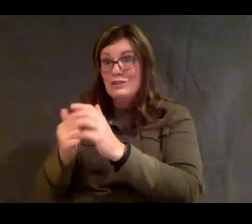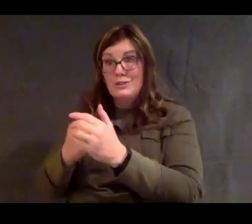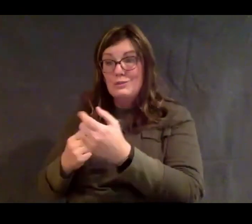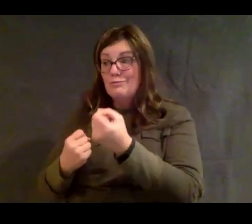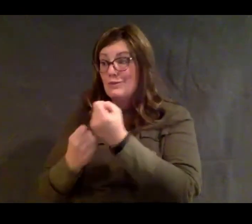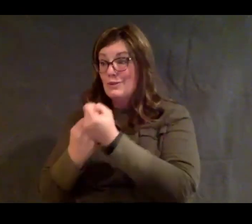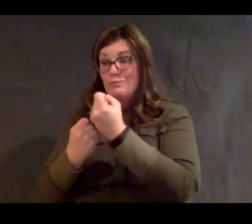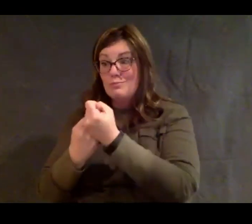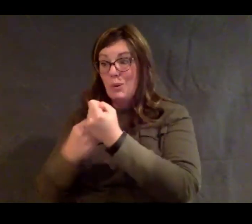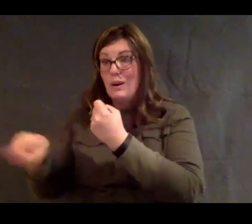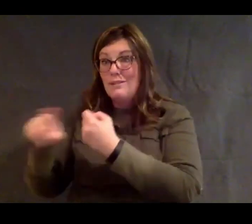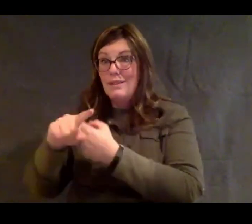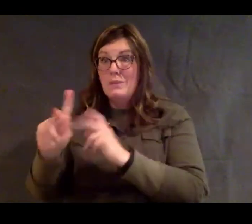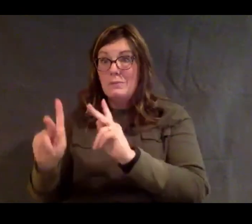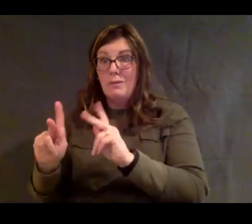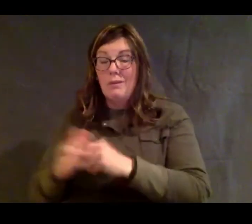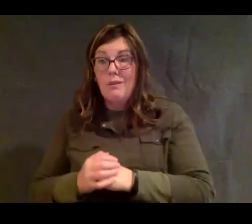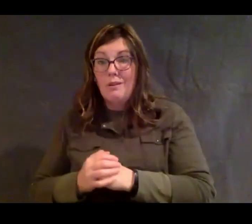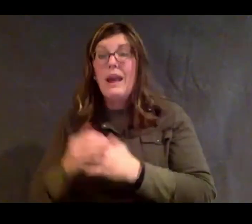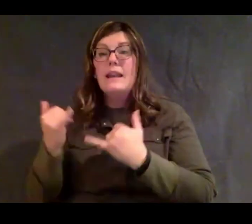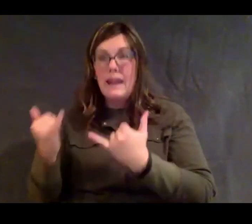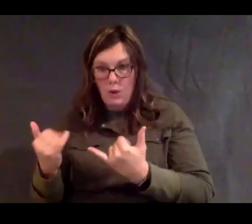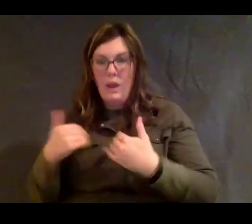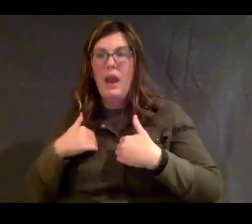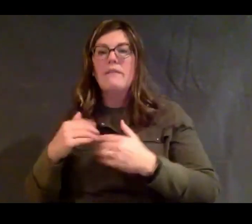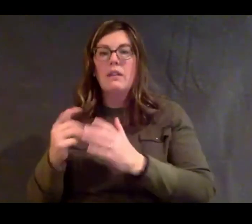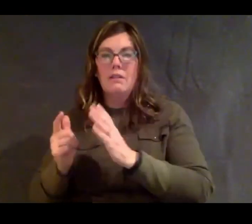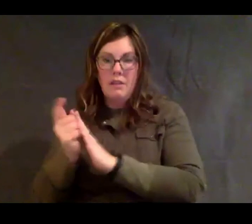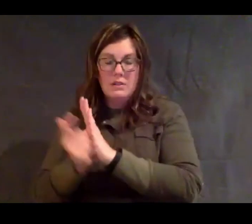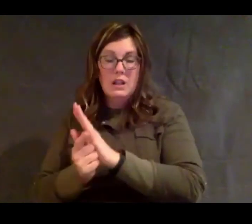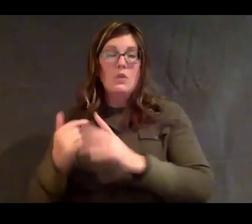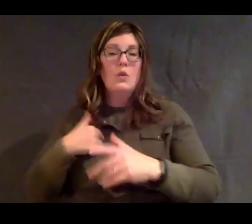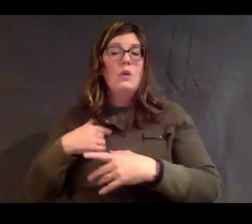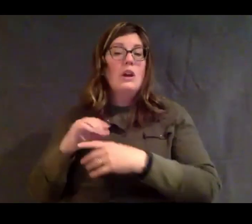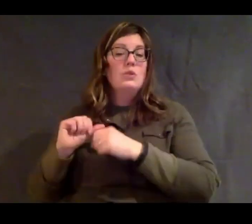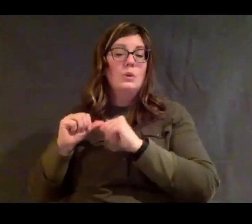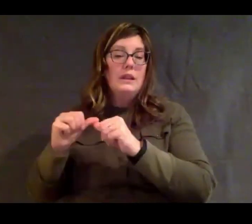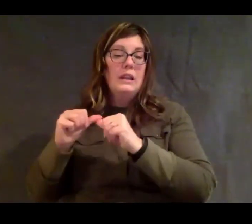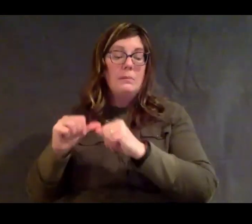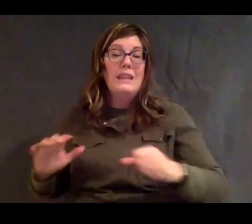the profession does nothing but to keep our entire community safe and ensures that those who do wear